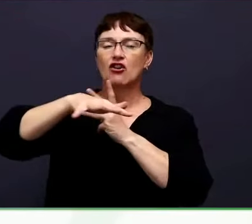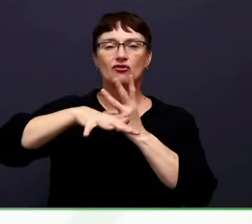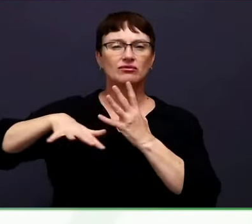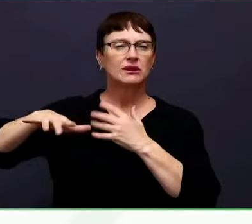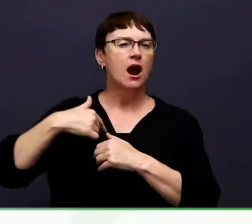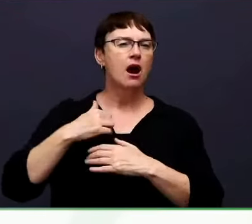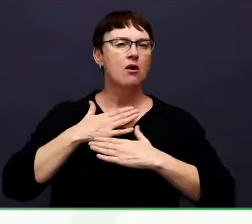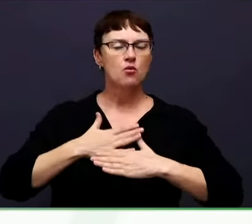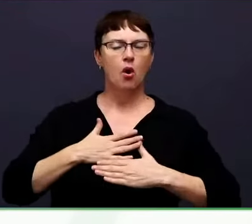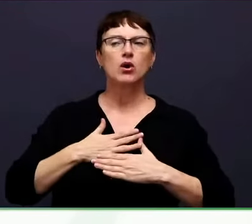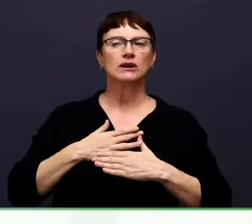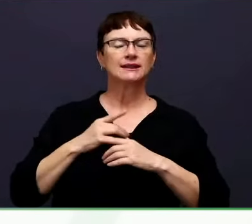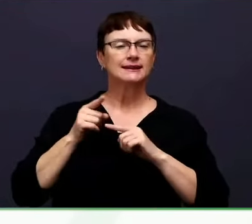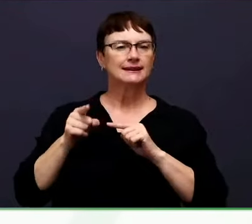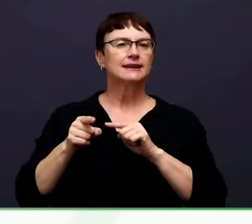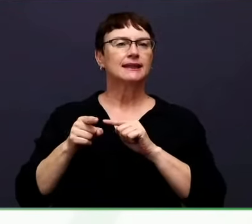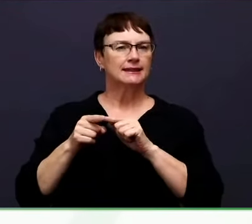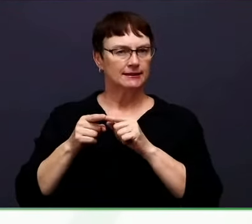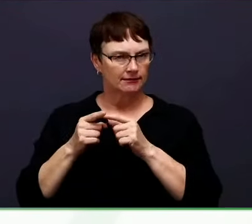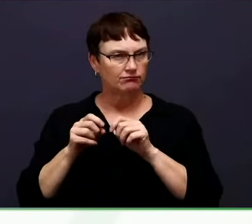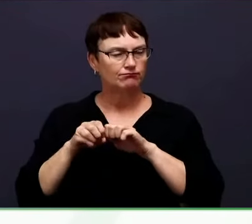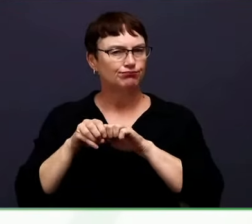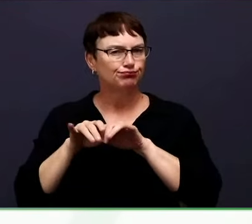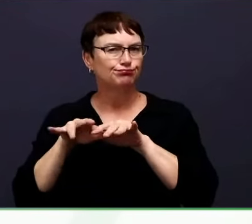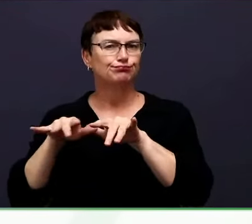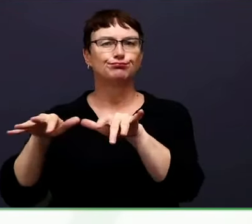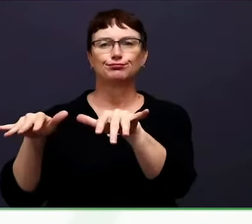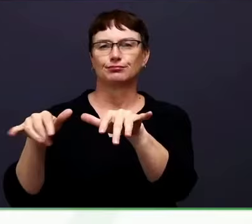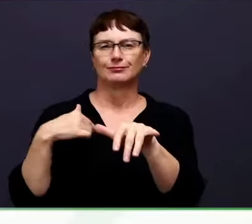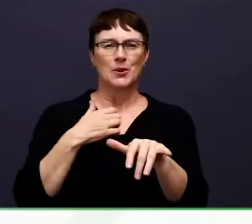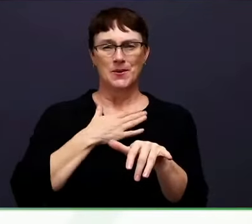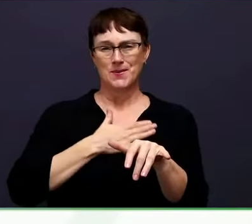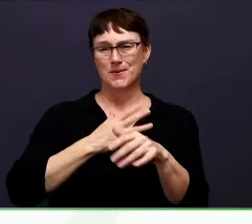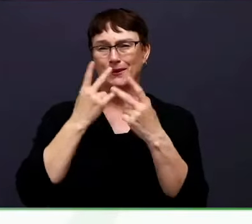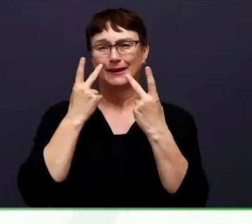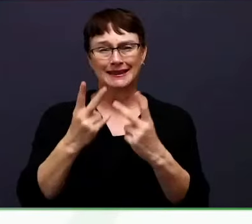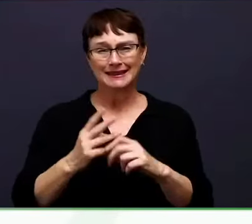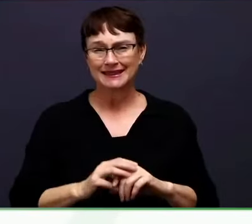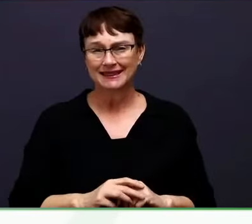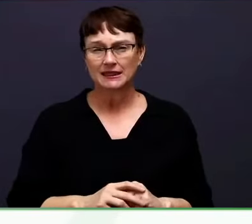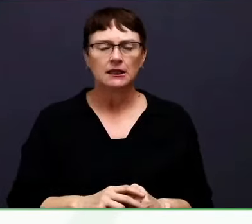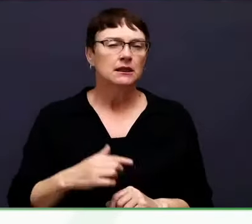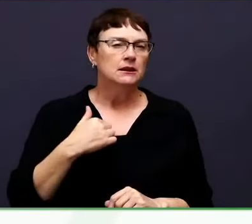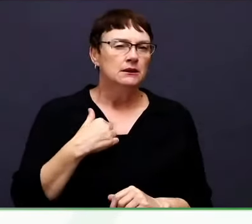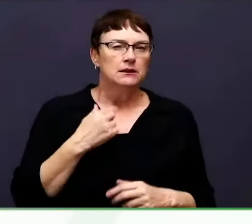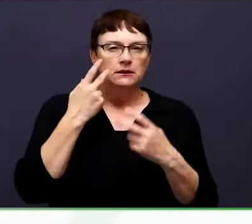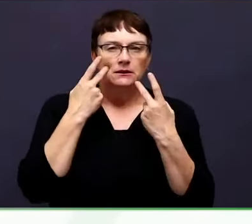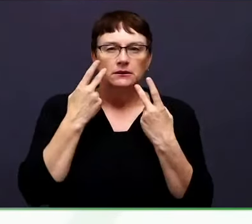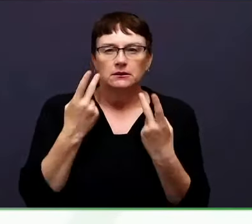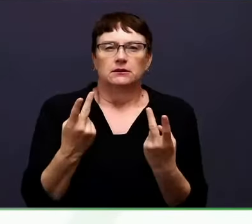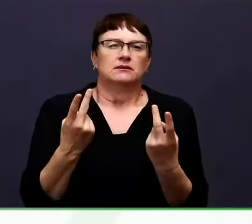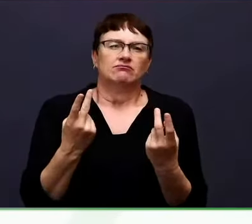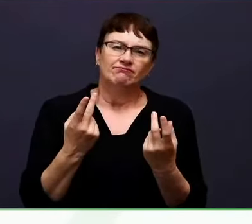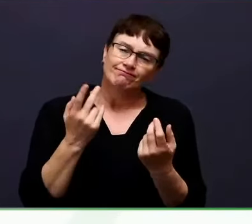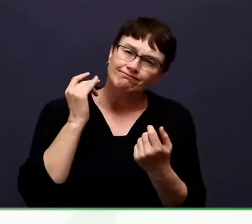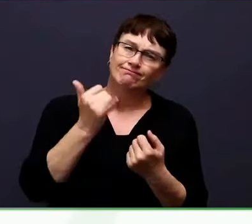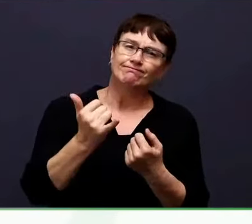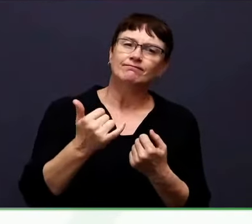we are able to reintegrate at least 100 persons out of the